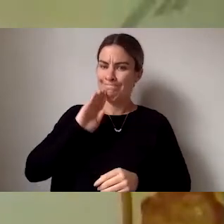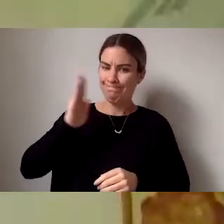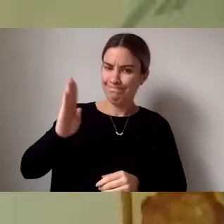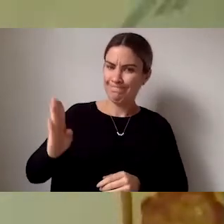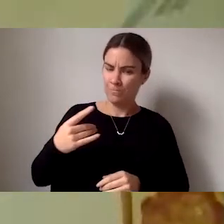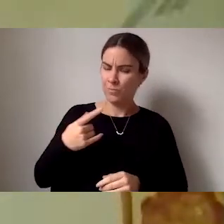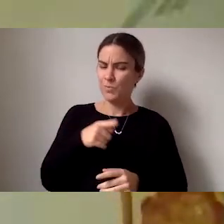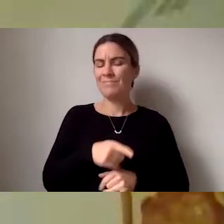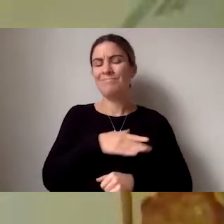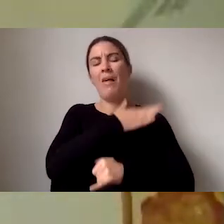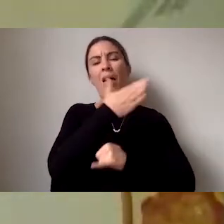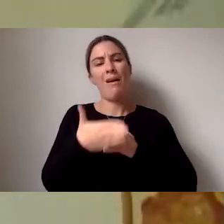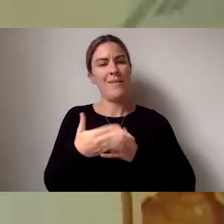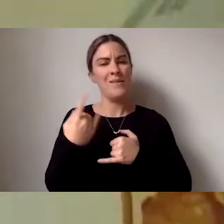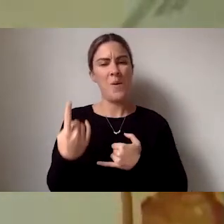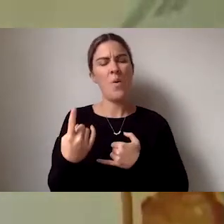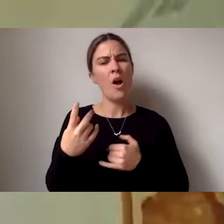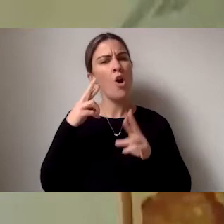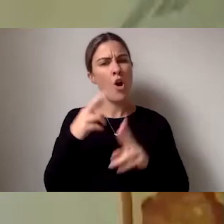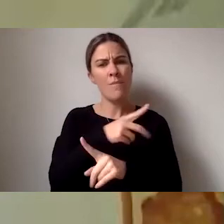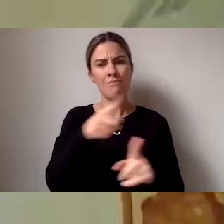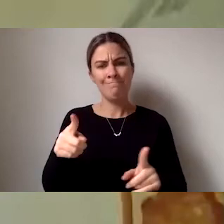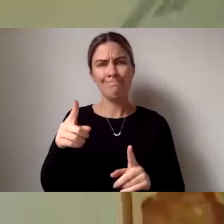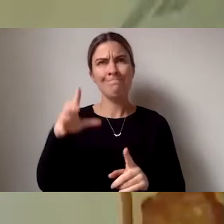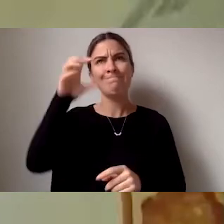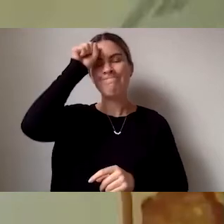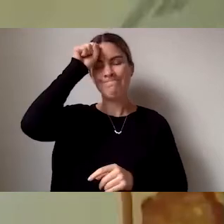reflections with us today, back to our work places and communities.